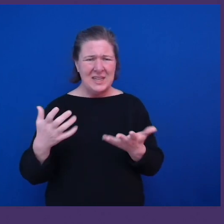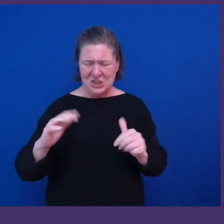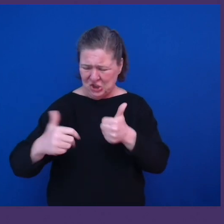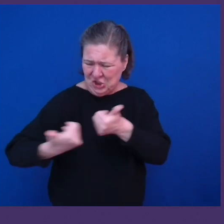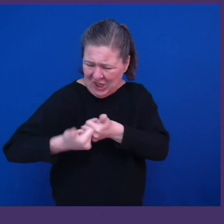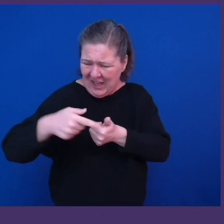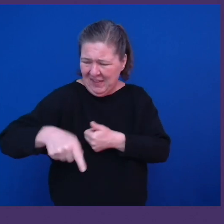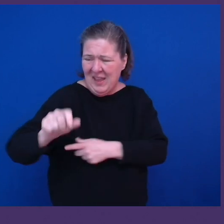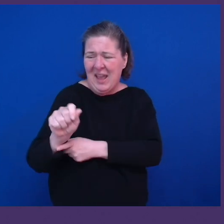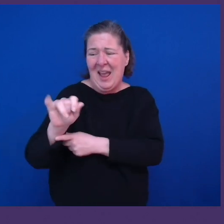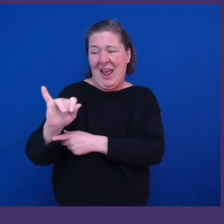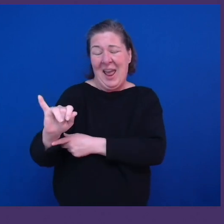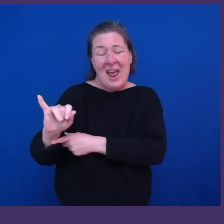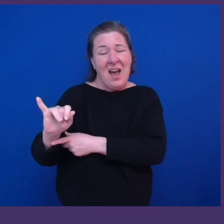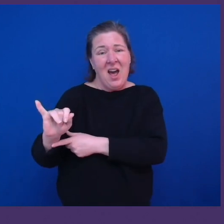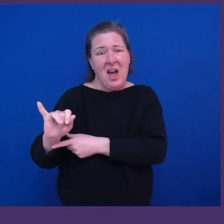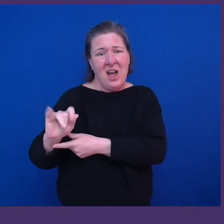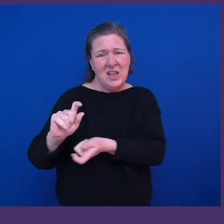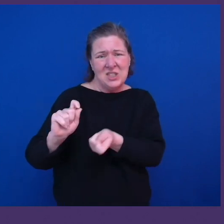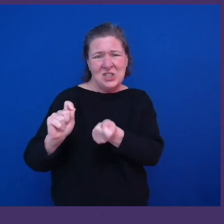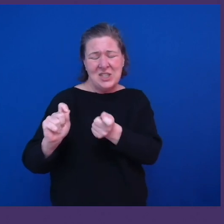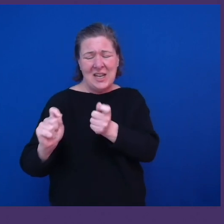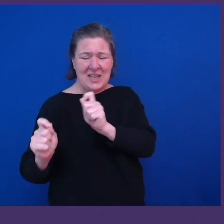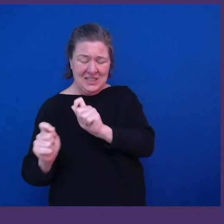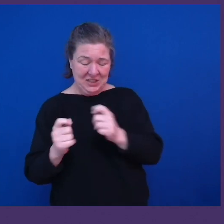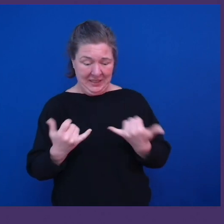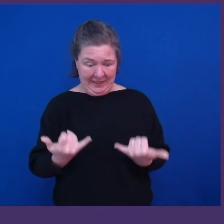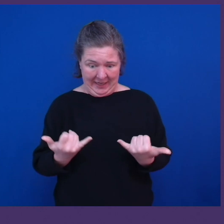in the midst of, but I also want to allow some time to talk